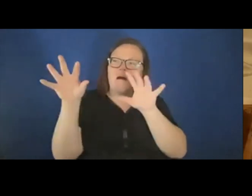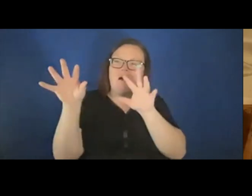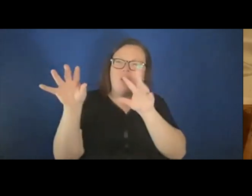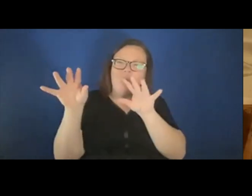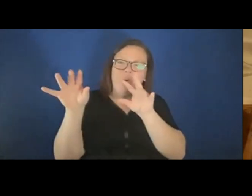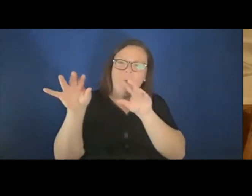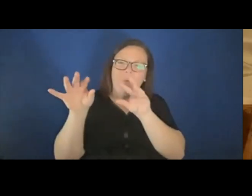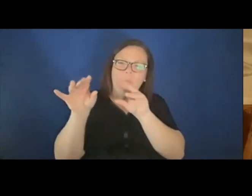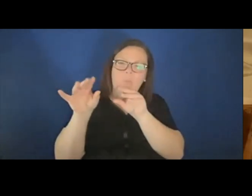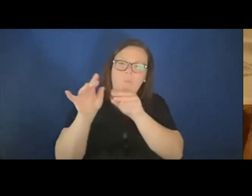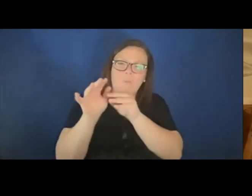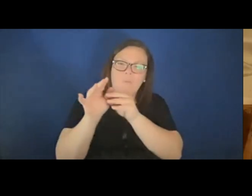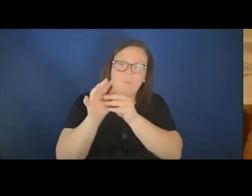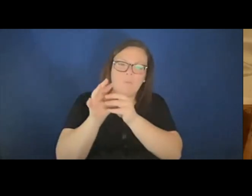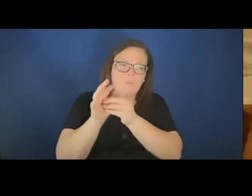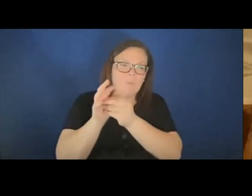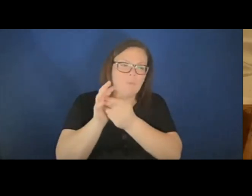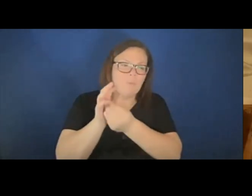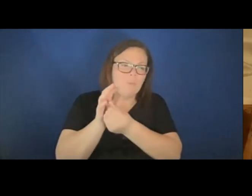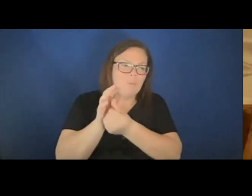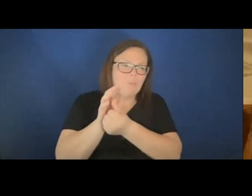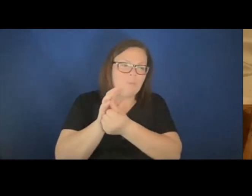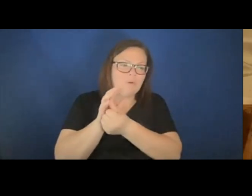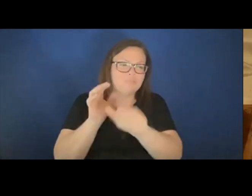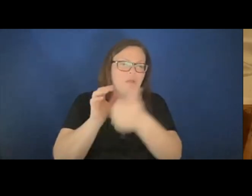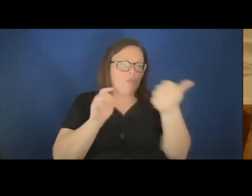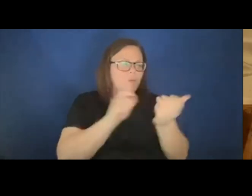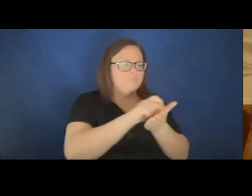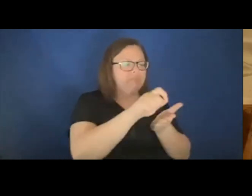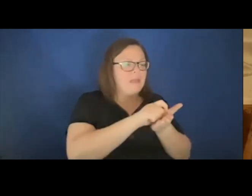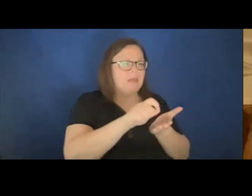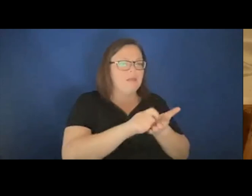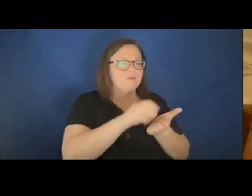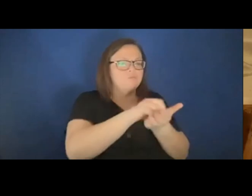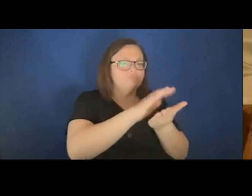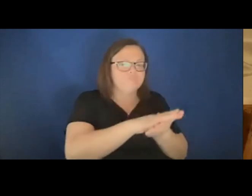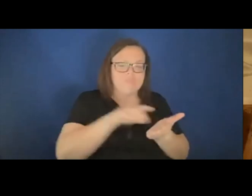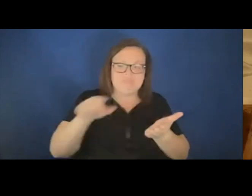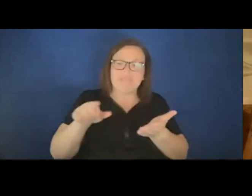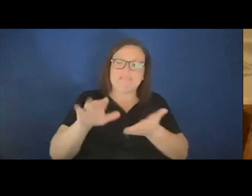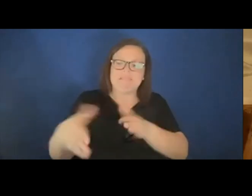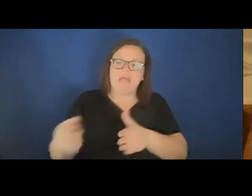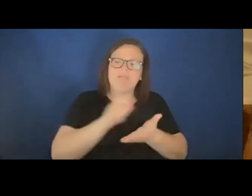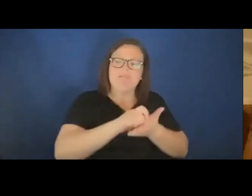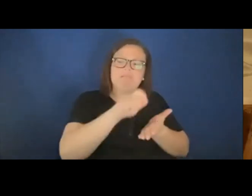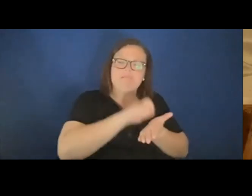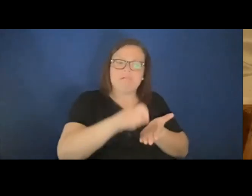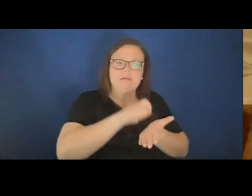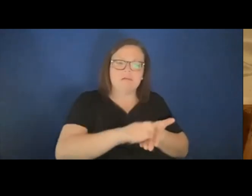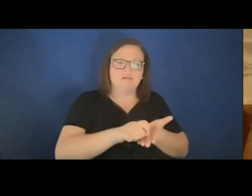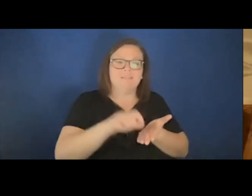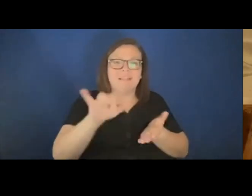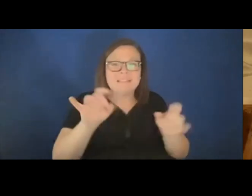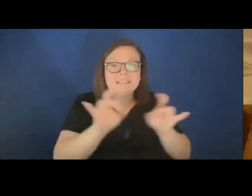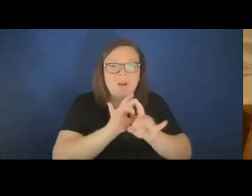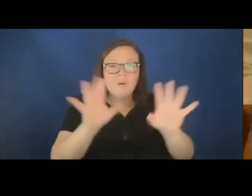of my fist, and in the other, a pen, to document its death. Isn’t that terrible? I’ll ask